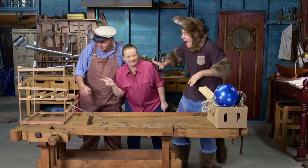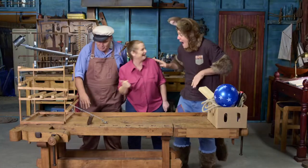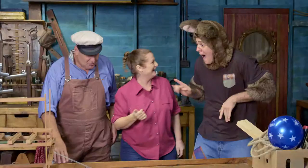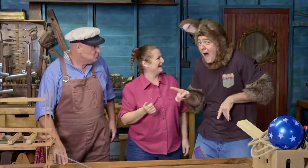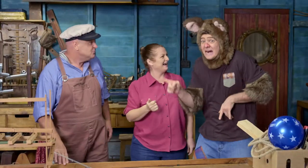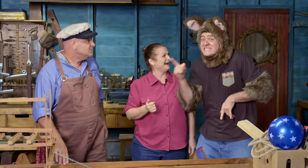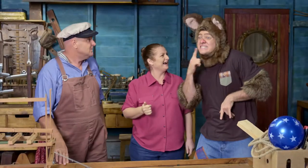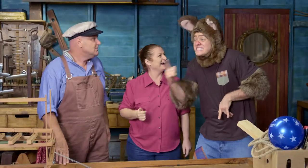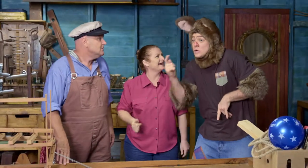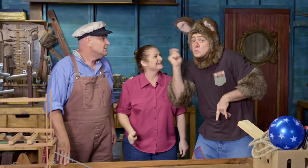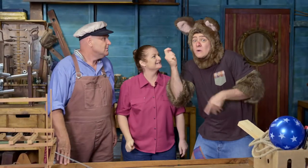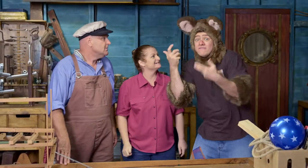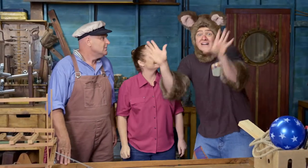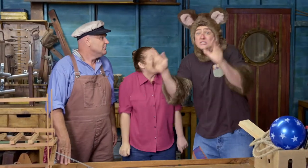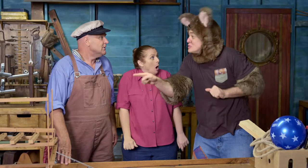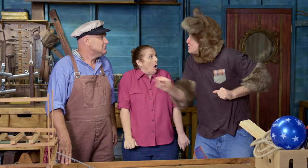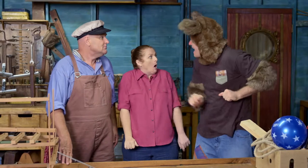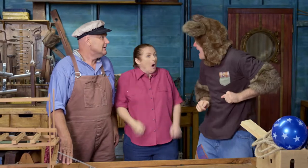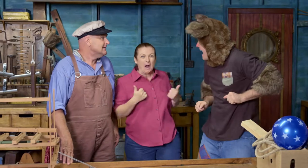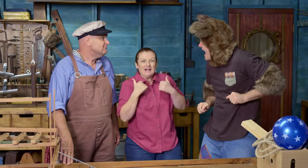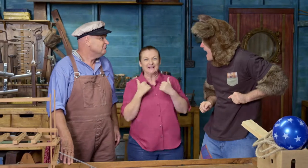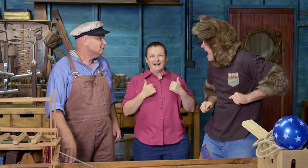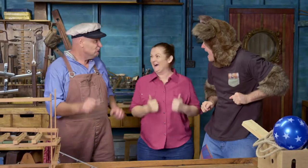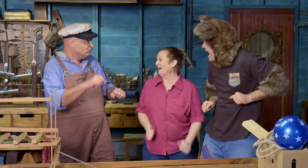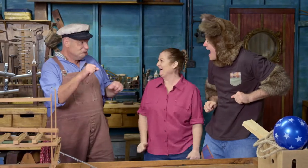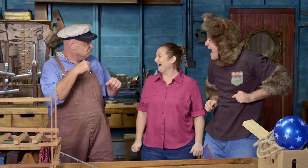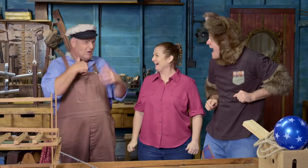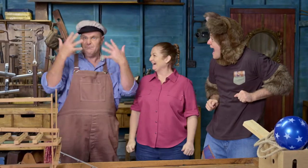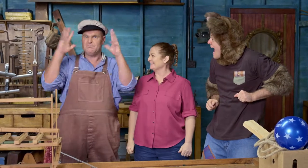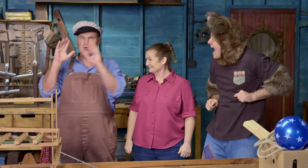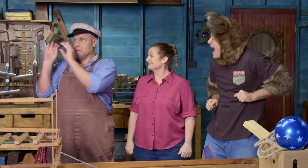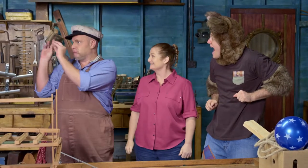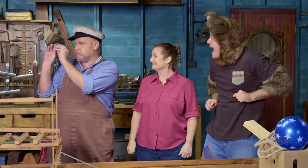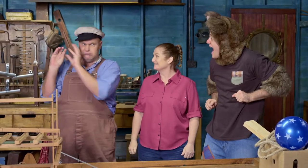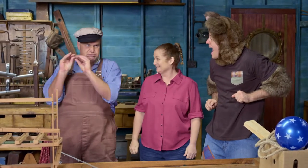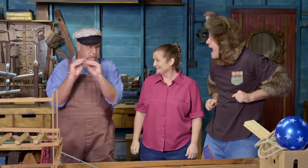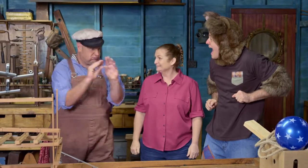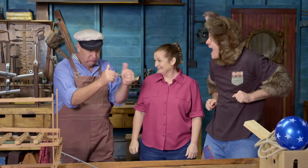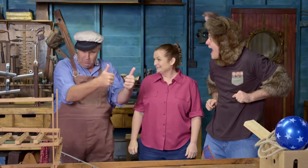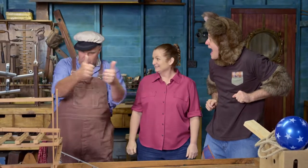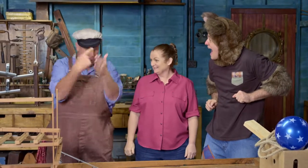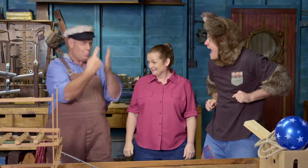Sally, Skip says he's almost finished. Oh, that's great! Yes, everything's just about ready.